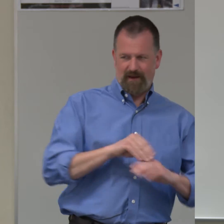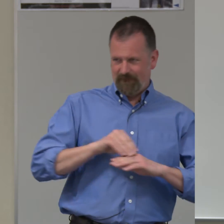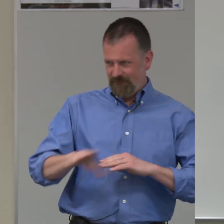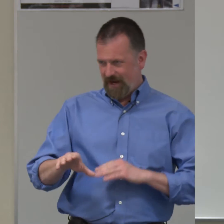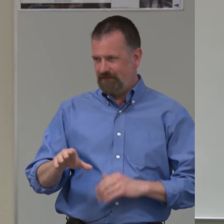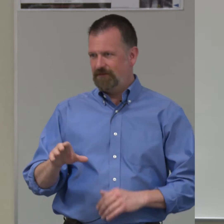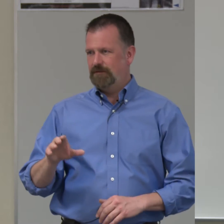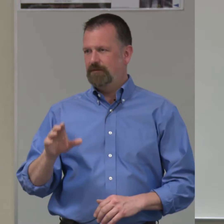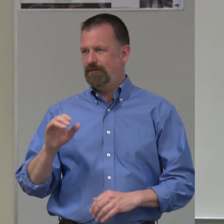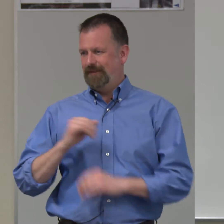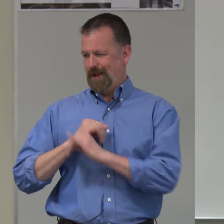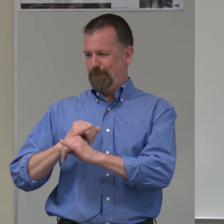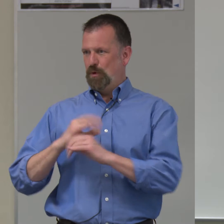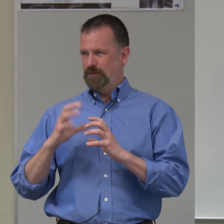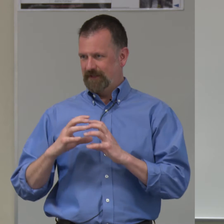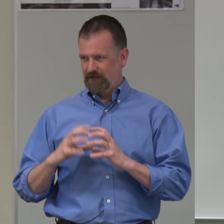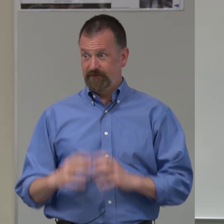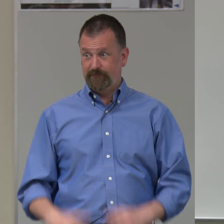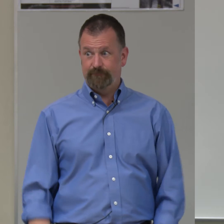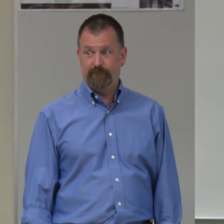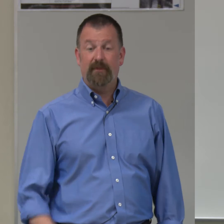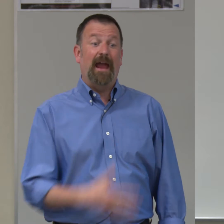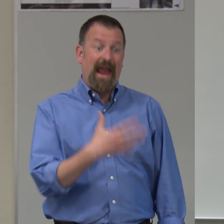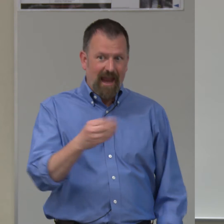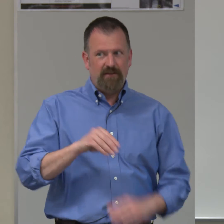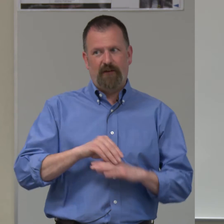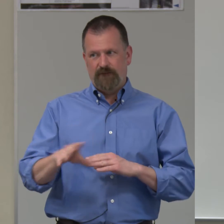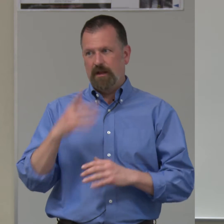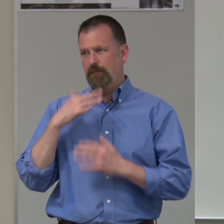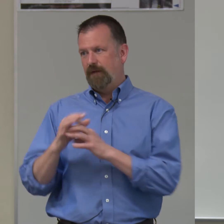There's more of these that also affect the vessels.